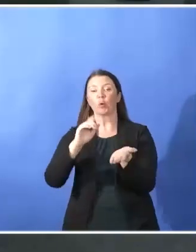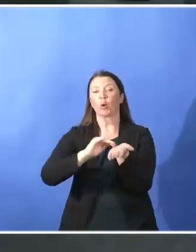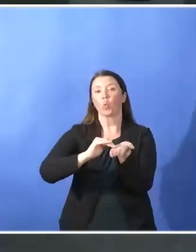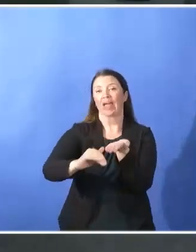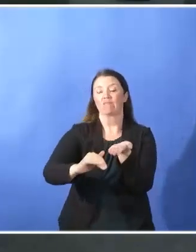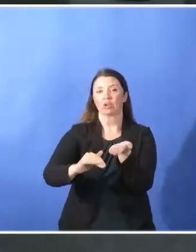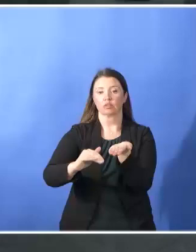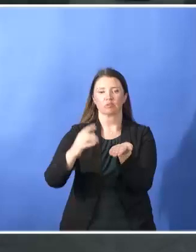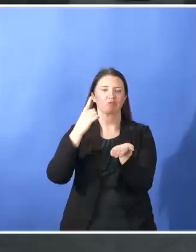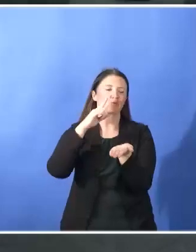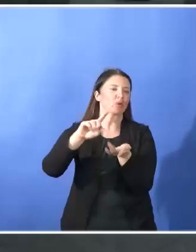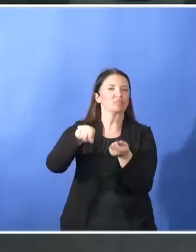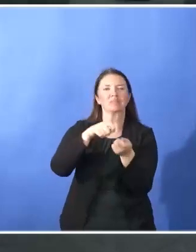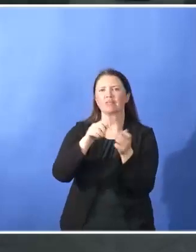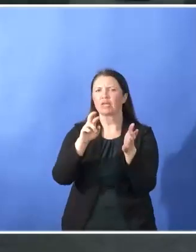ADDRESSES THE POTENTIAL FOR -- CONCLUDES THAT A FIVE YEAR POST